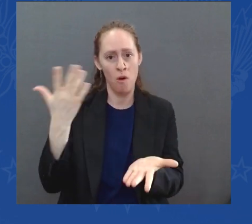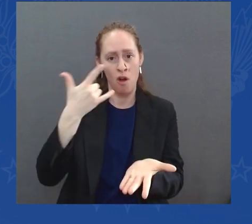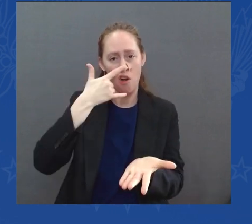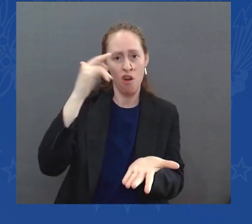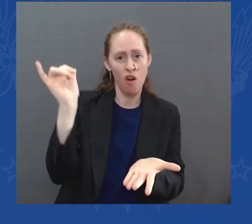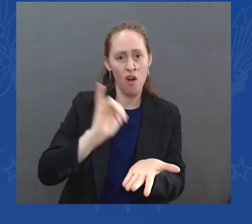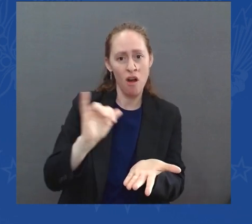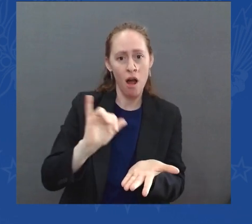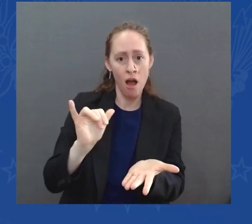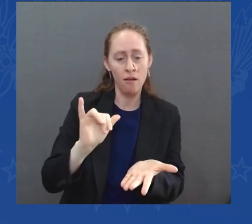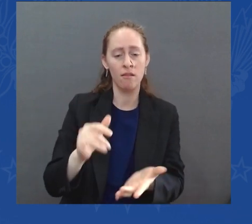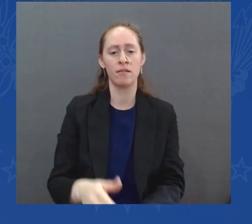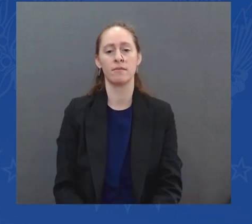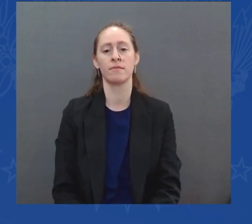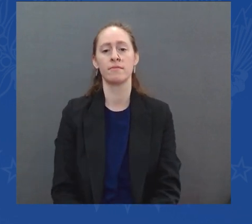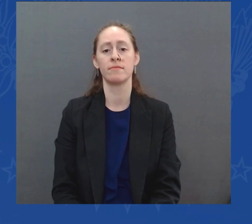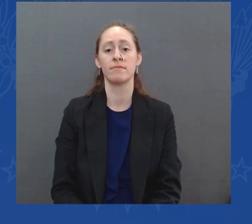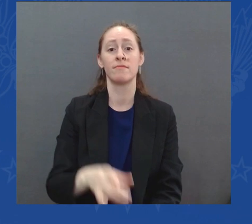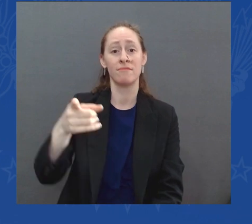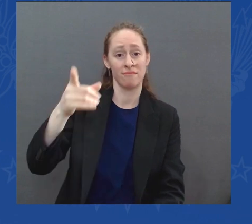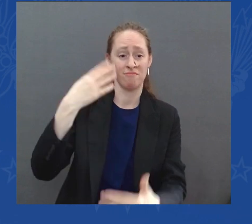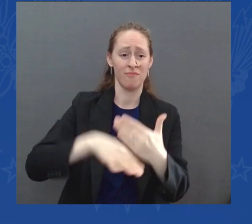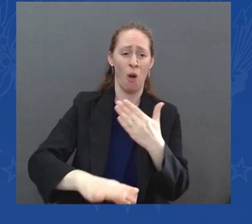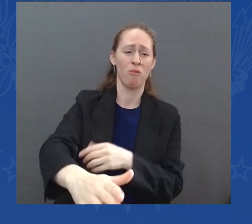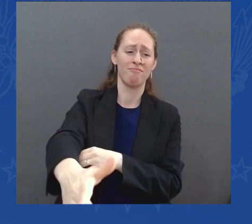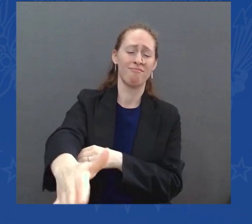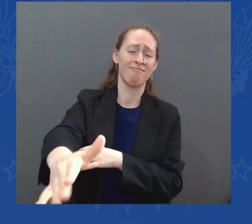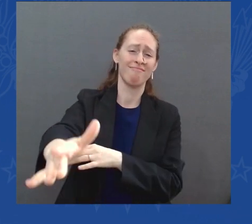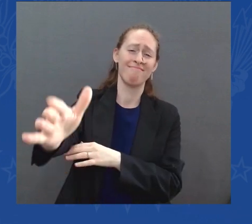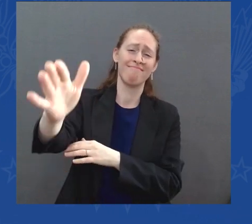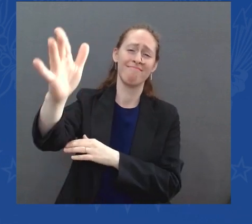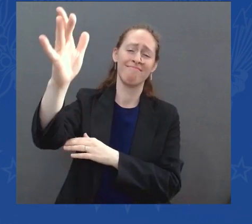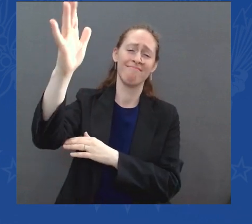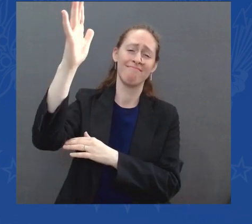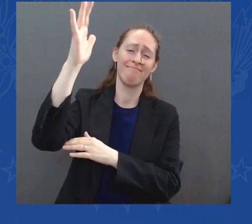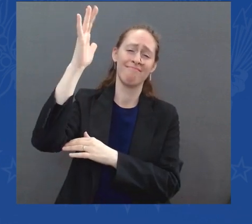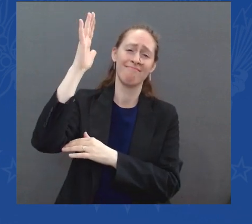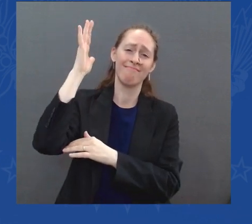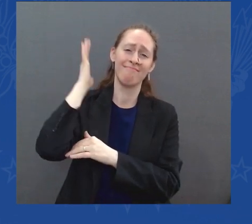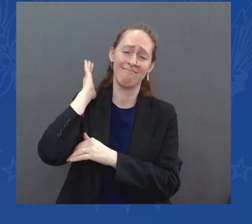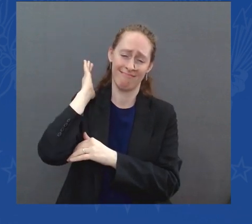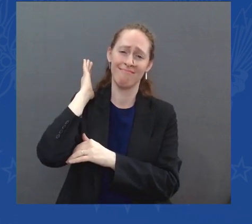Although he was one of thousands who were lynched, his mother courage -- his mother's courage to show the world